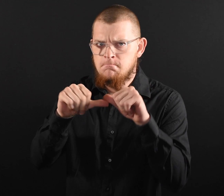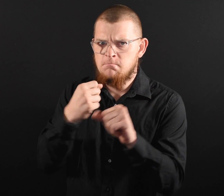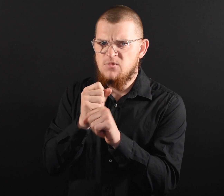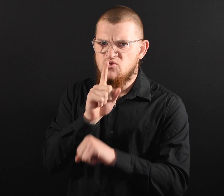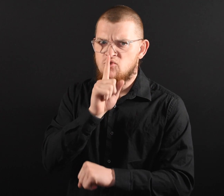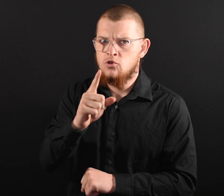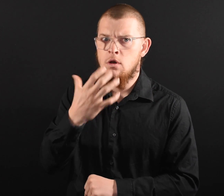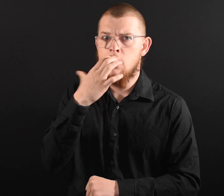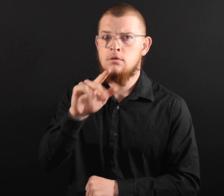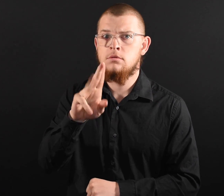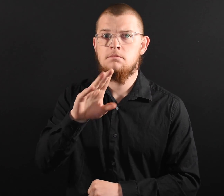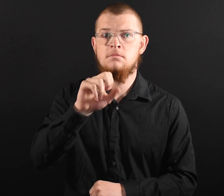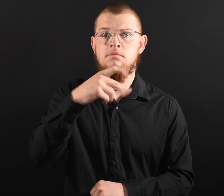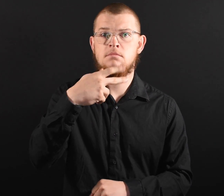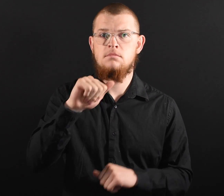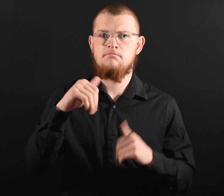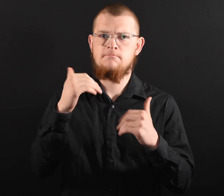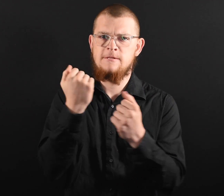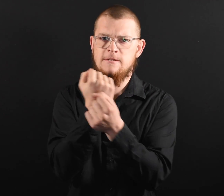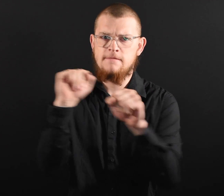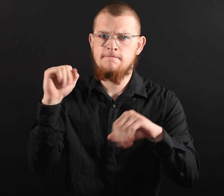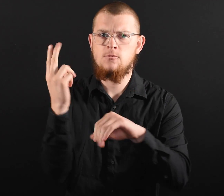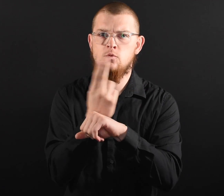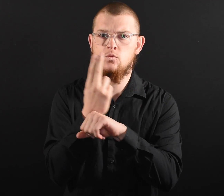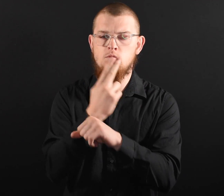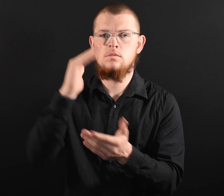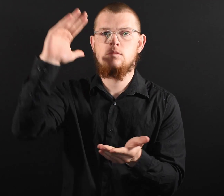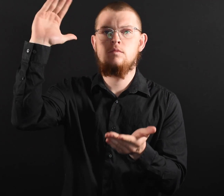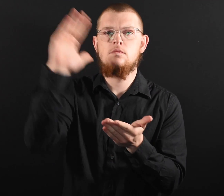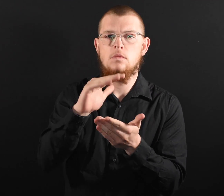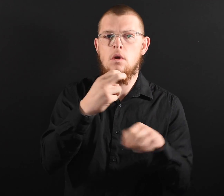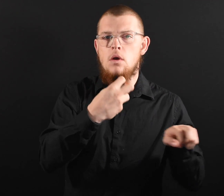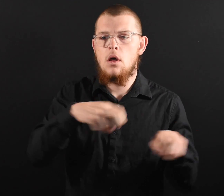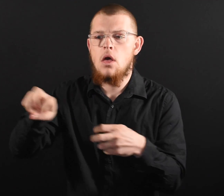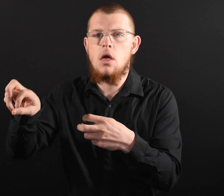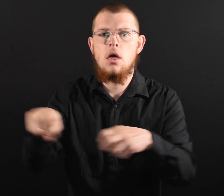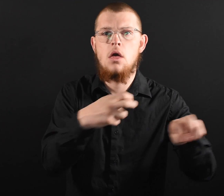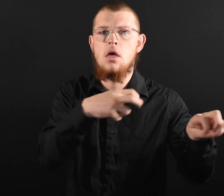It is important to ensure hot tubs and spas are safe to use and minimize the transmission